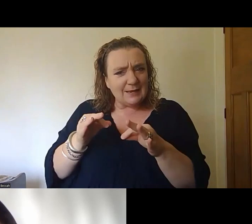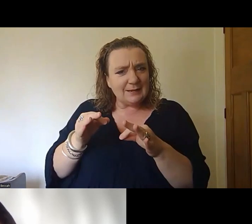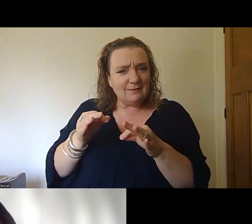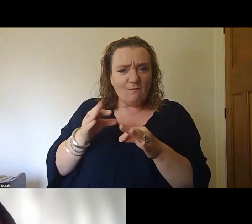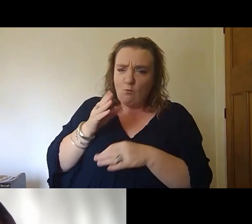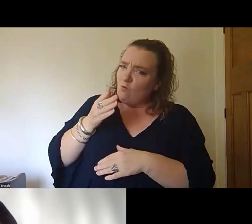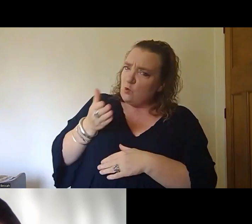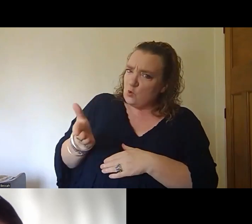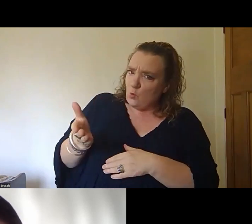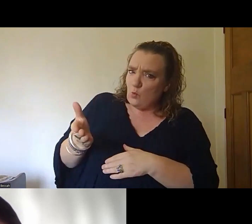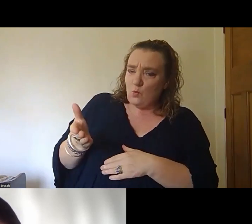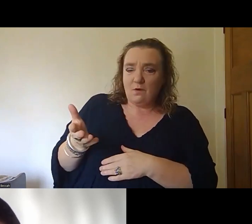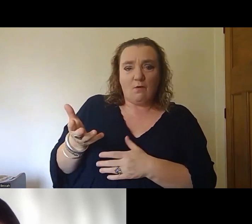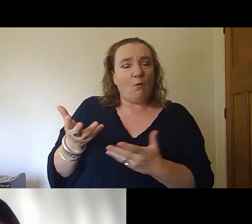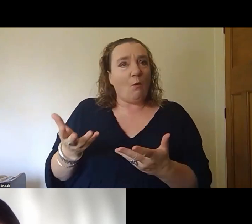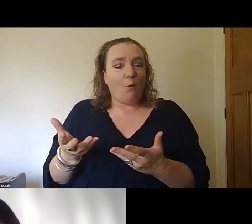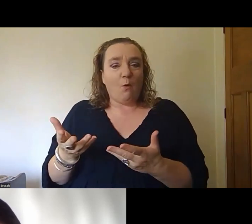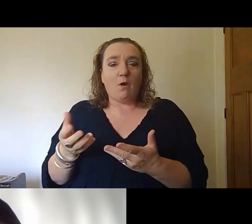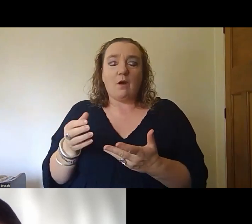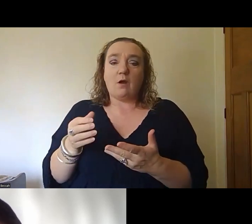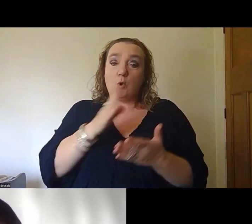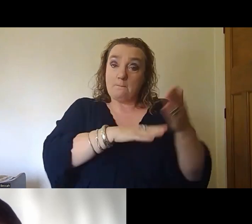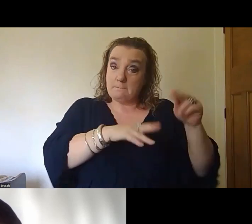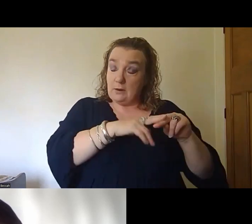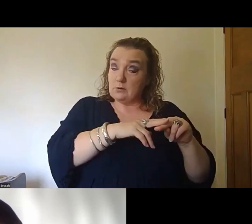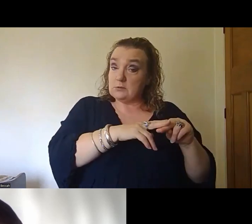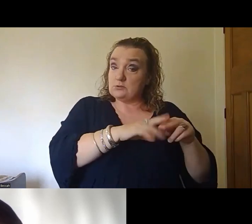What was the relationship with, you know, that your parents had with the school?